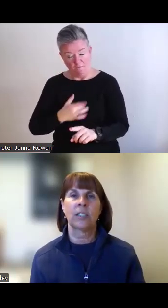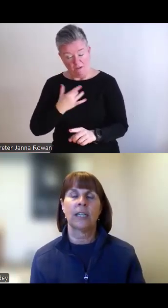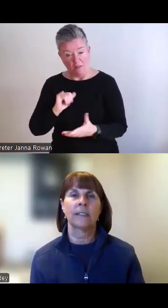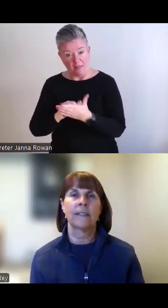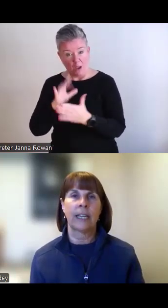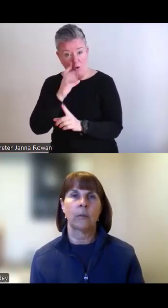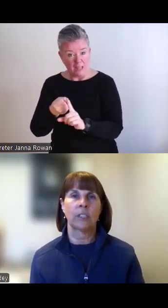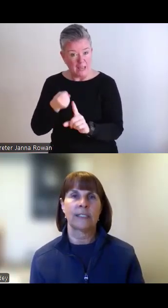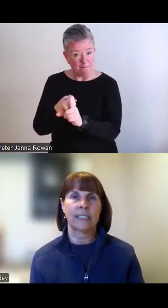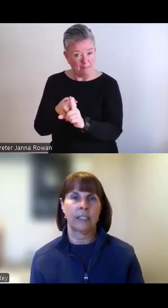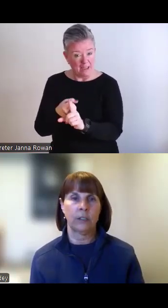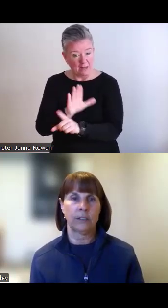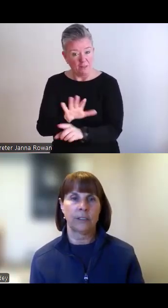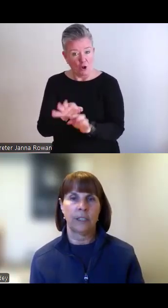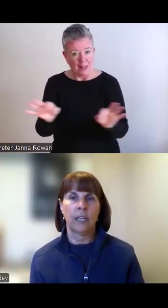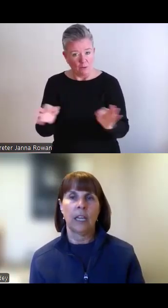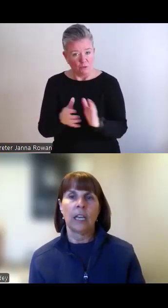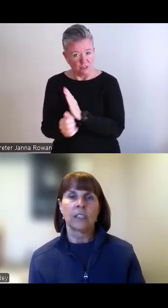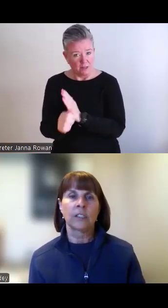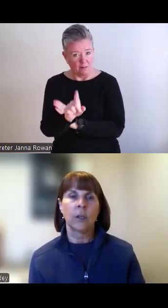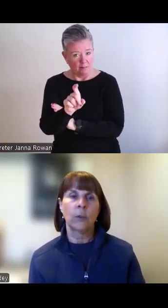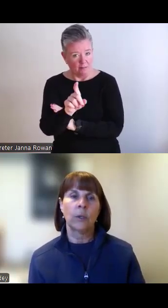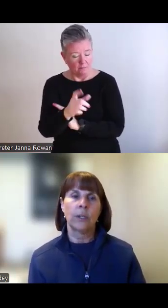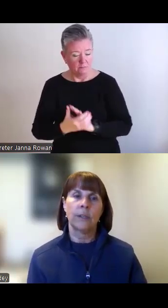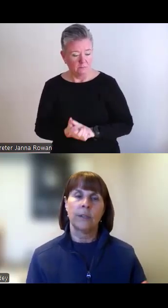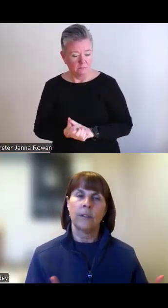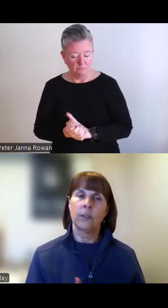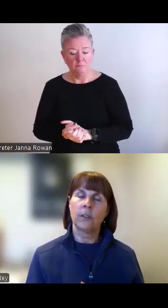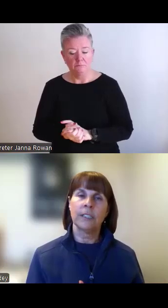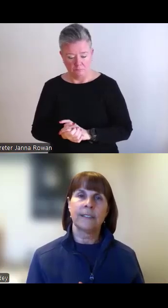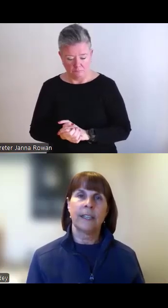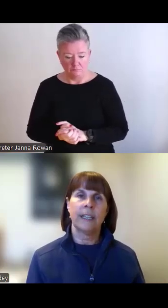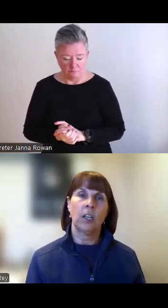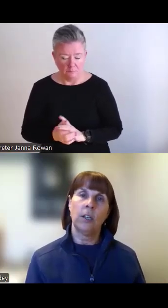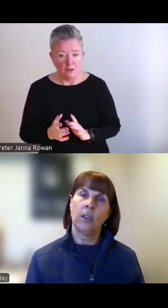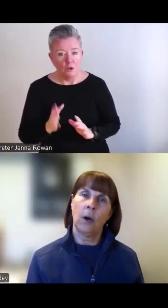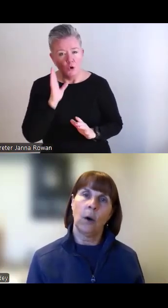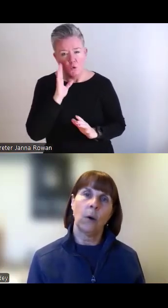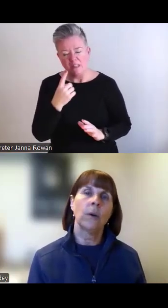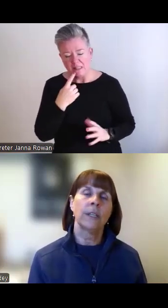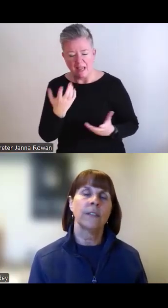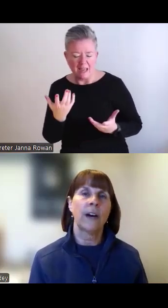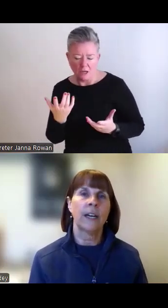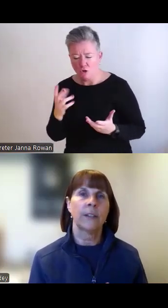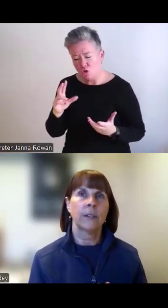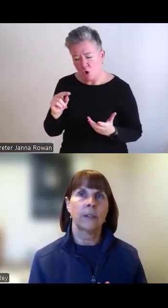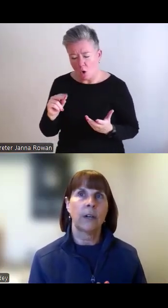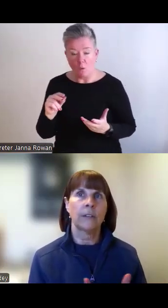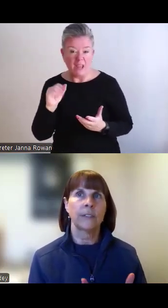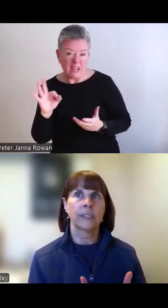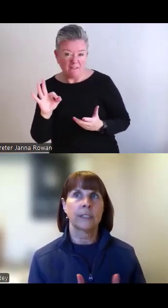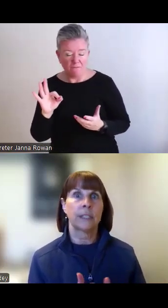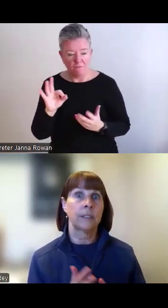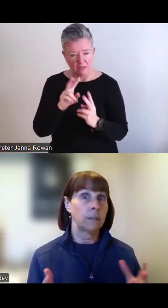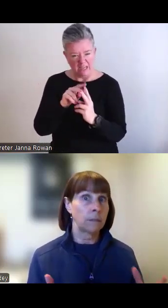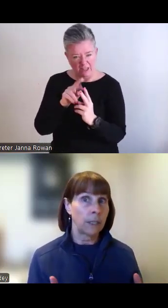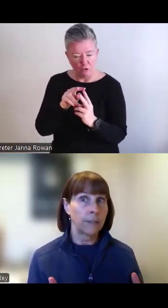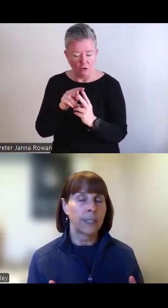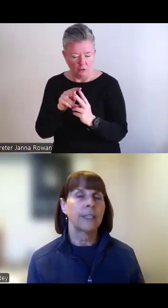the child's language skills? So, you're going to say no if either obviously they don't have